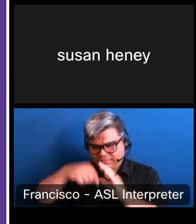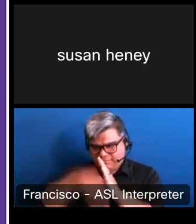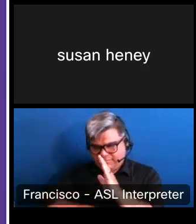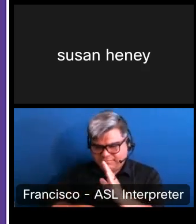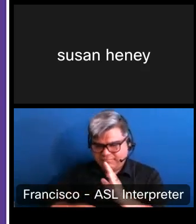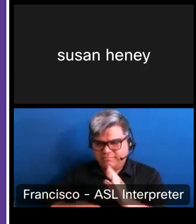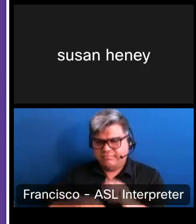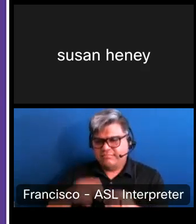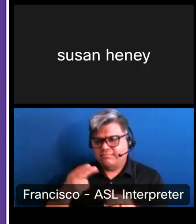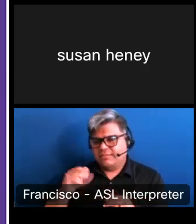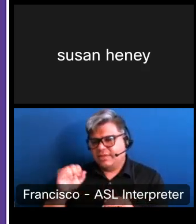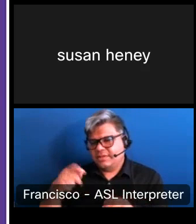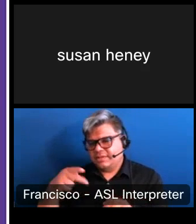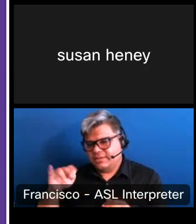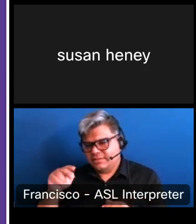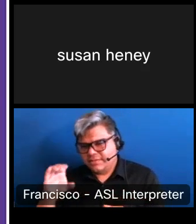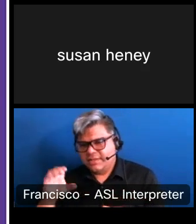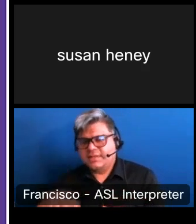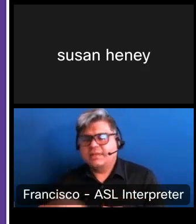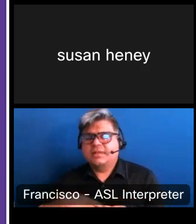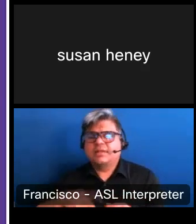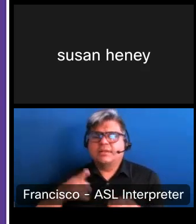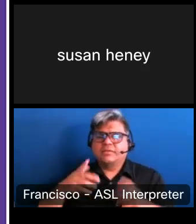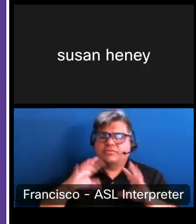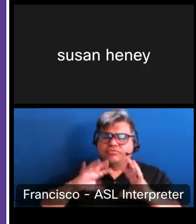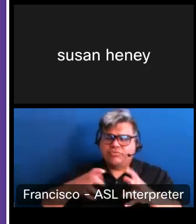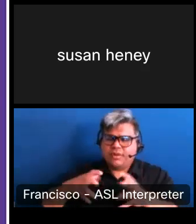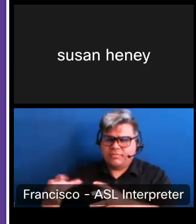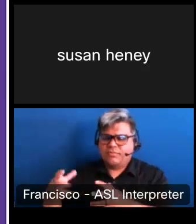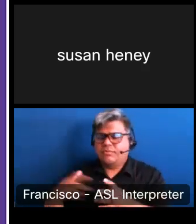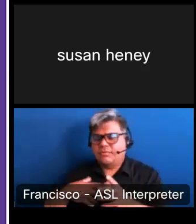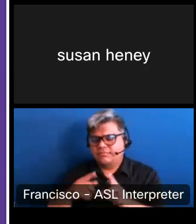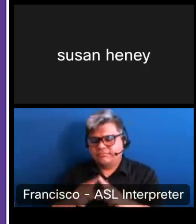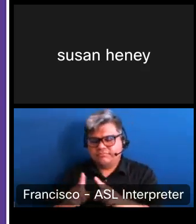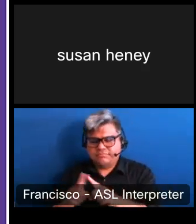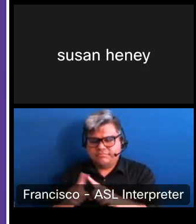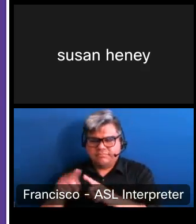and ancestry populations. These two data products, which we release approximately every five years,